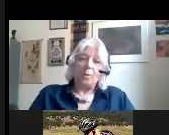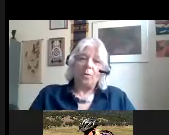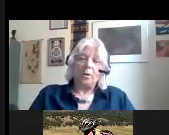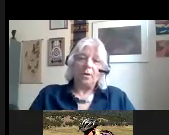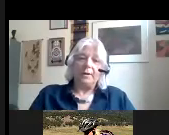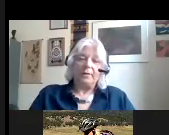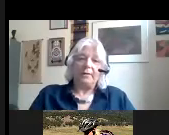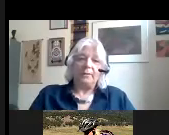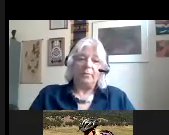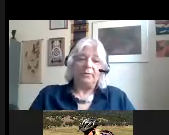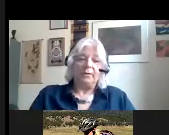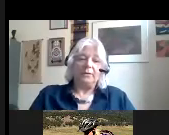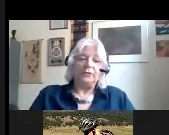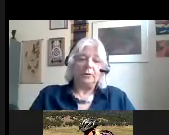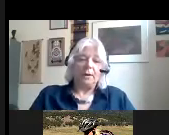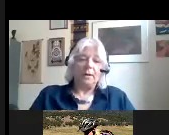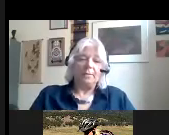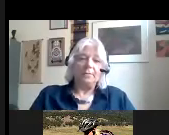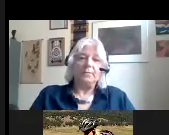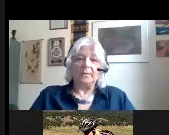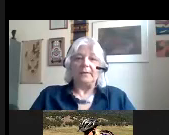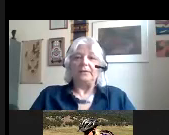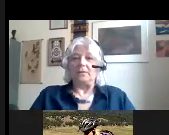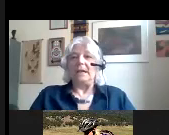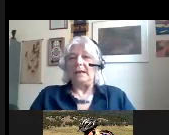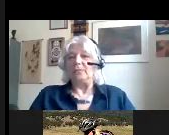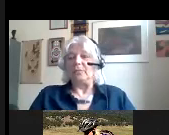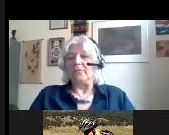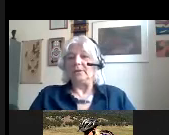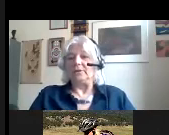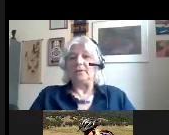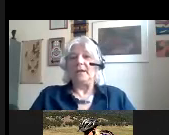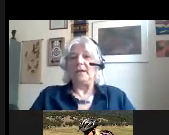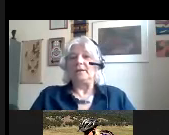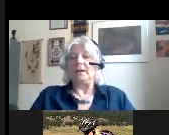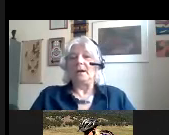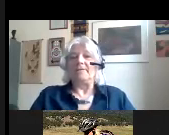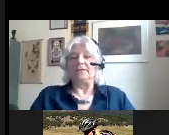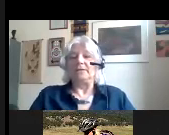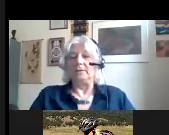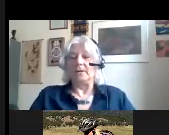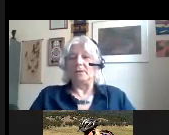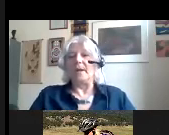poor, I don't have any privilege," yeah, certainly less privilege than folks that are white